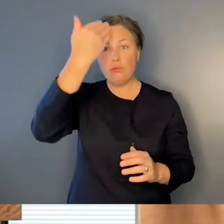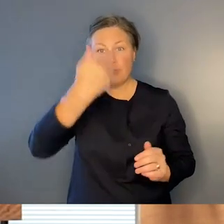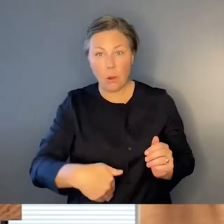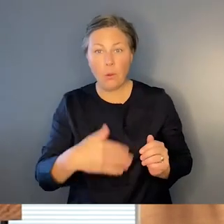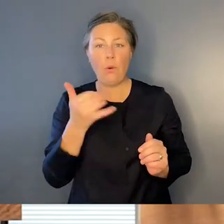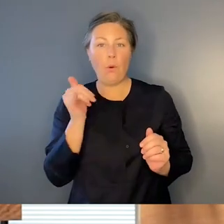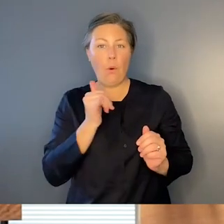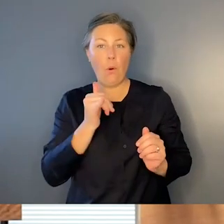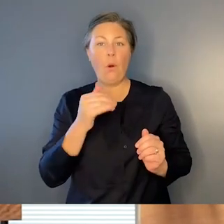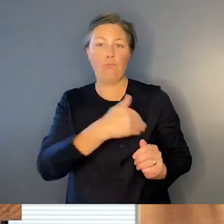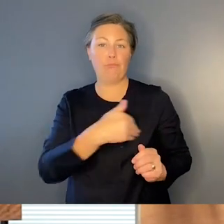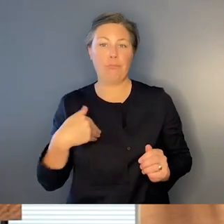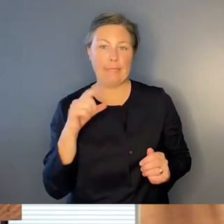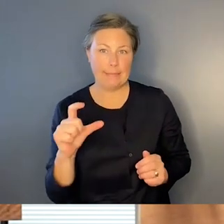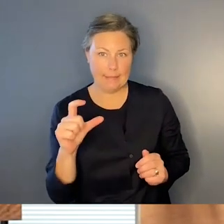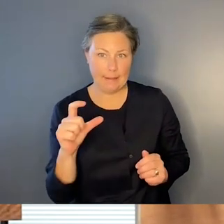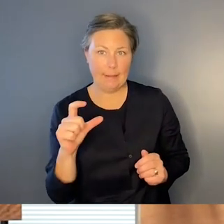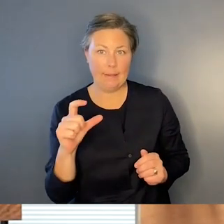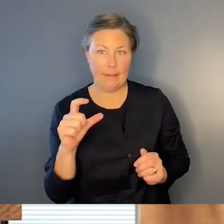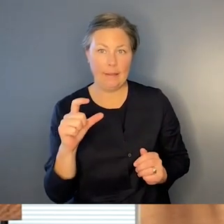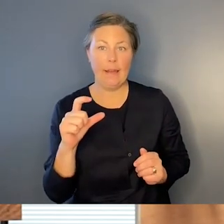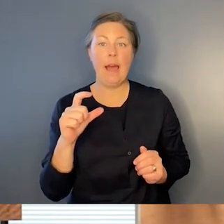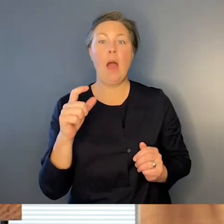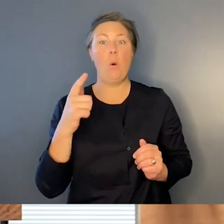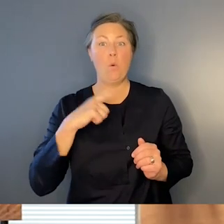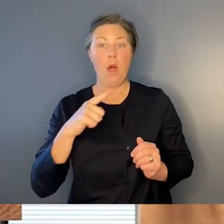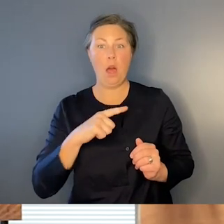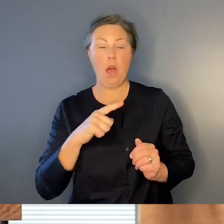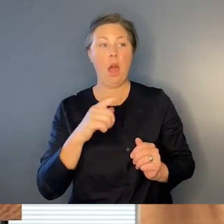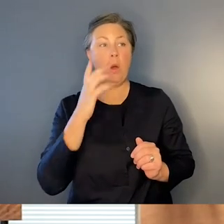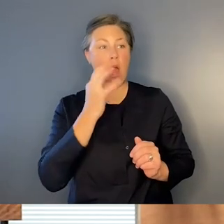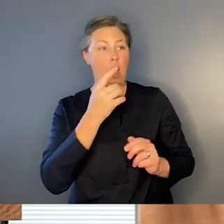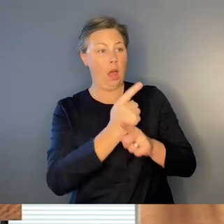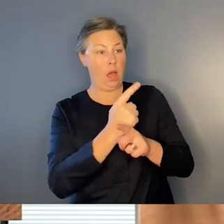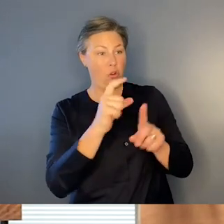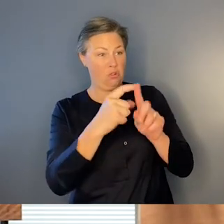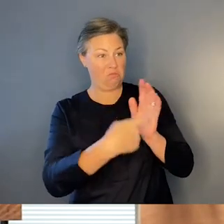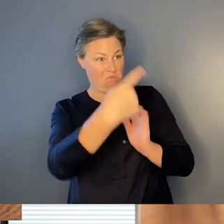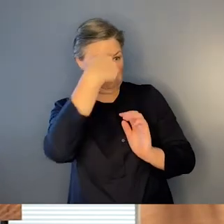And therefore, for those starting these therapies, it's very important that you talk to your health professional